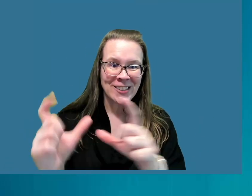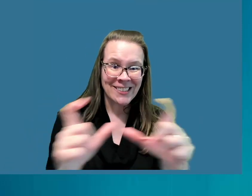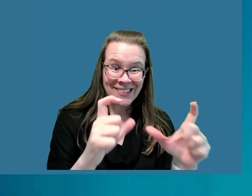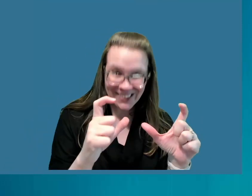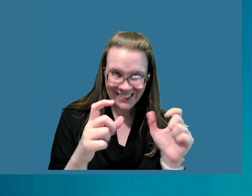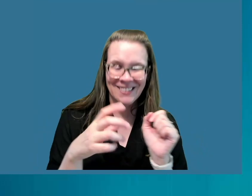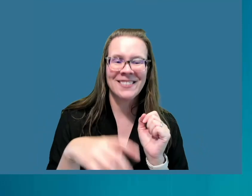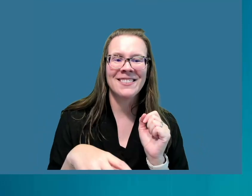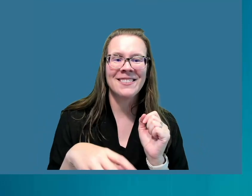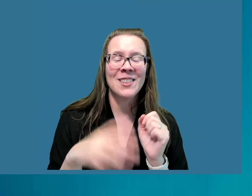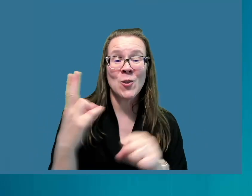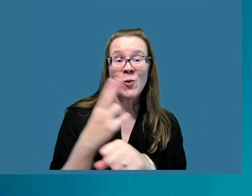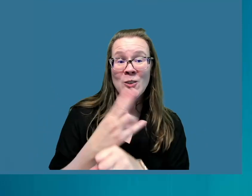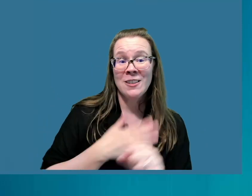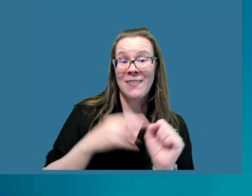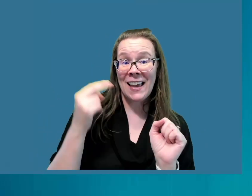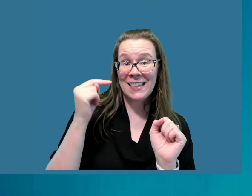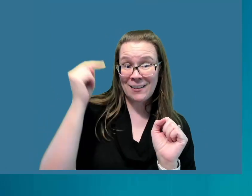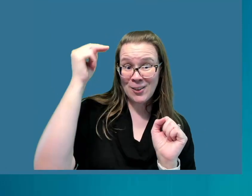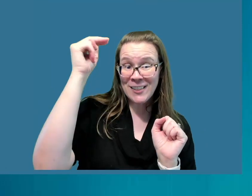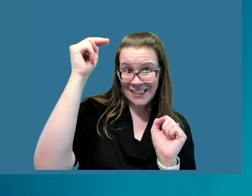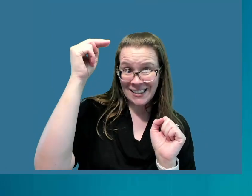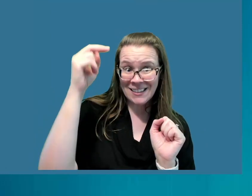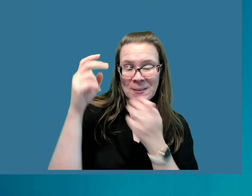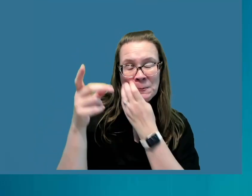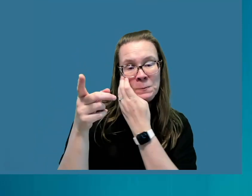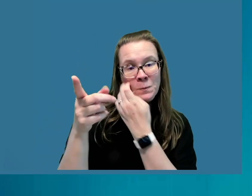I'd already made the cookies. Otherwise I would be able to include a lot more video,